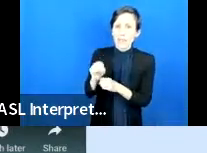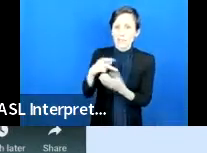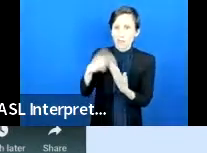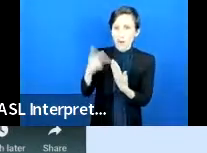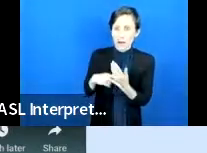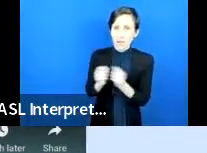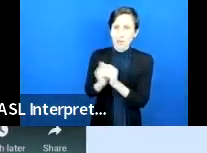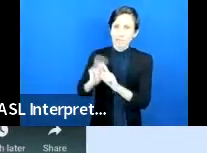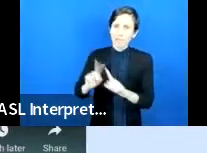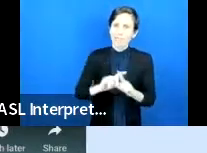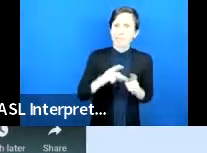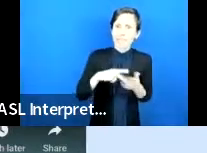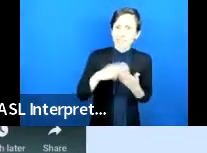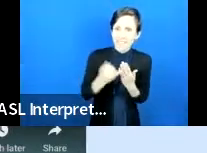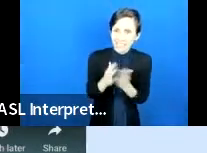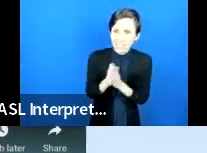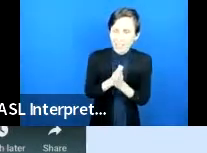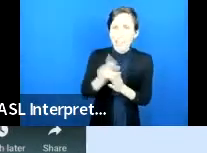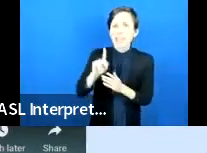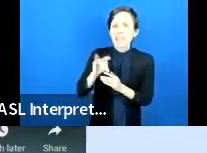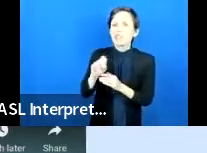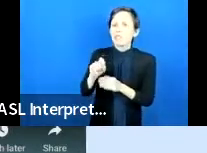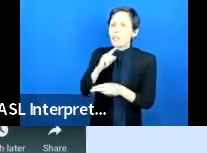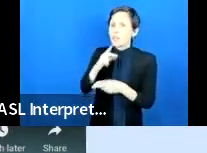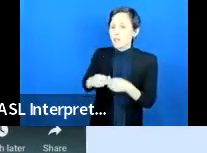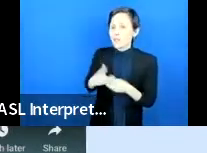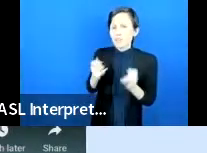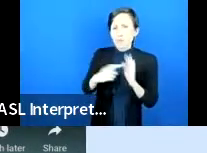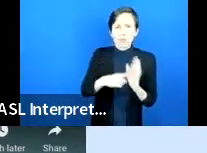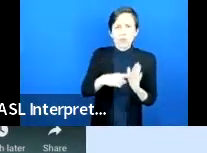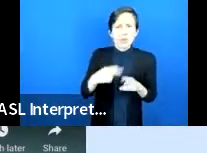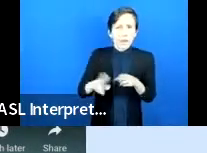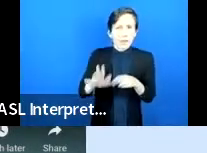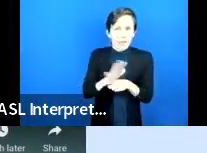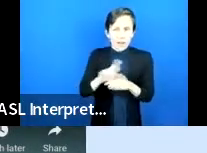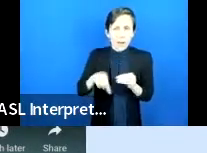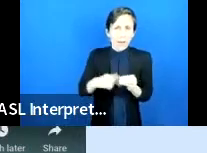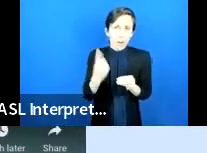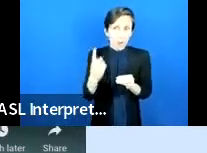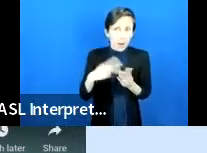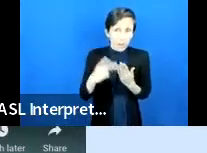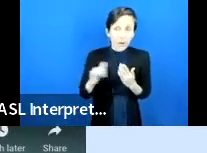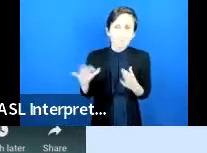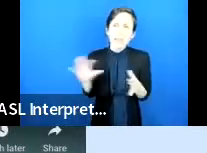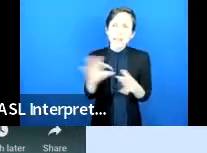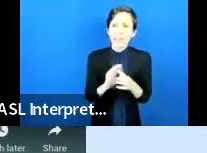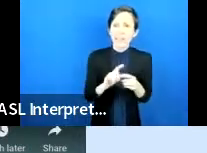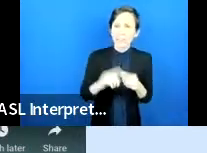As Katrina mentioned, I would like to show you a brief video on one such program that connects to faculty as well